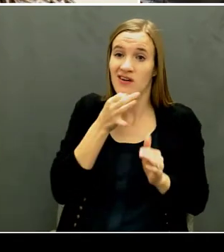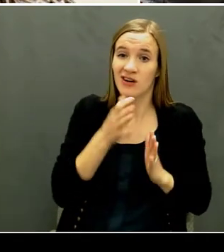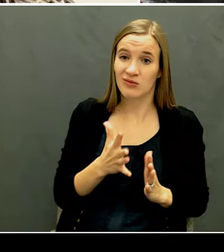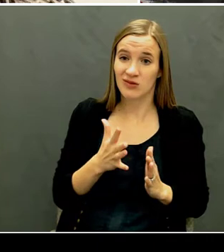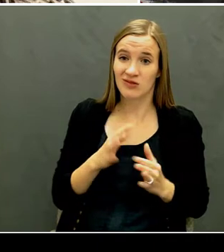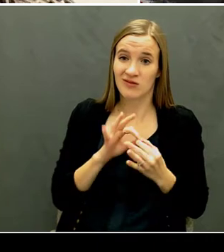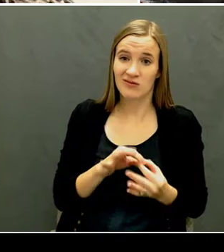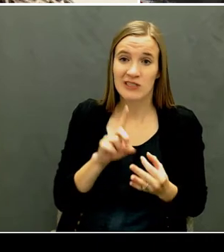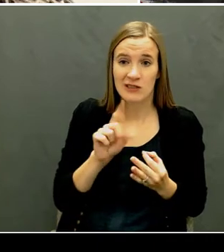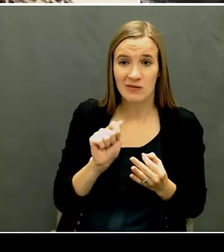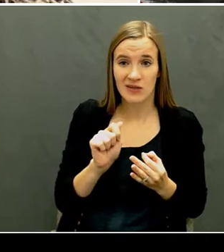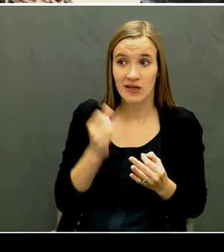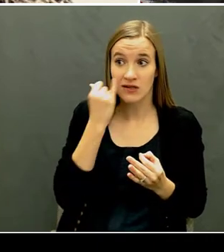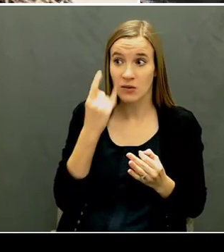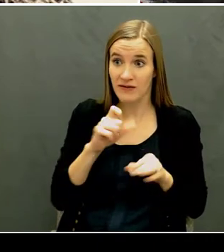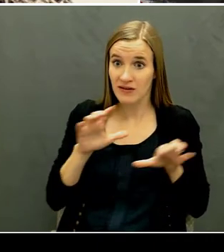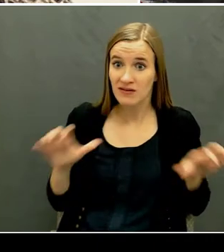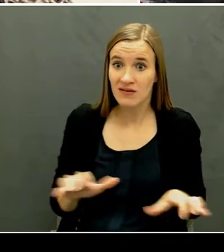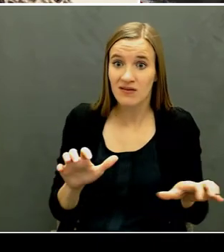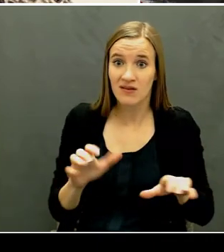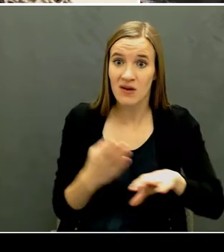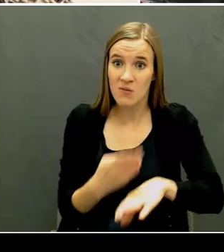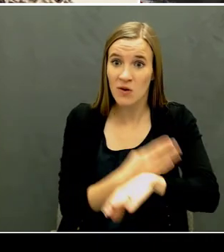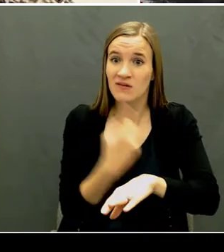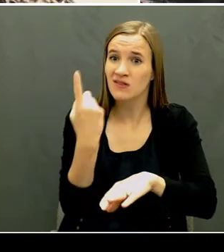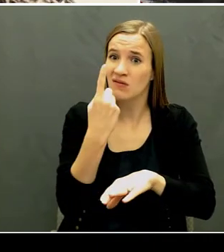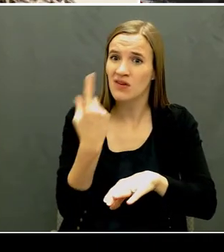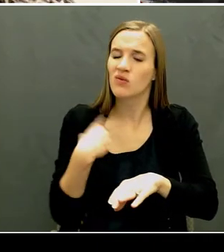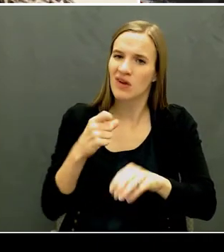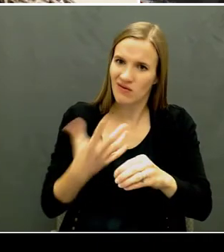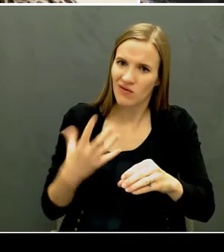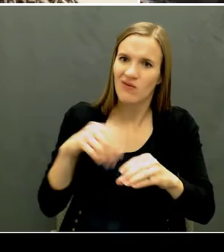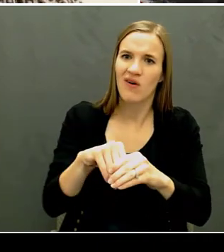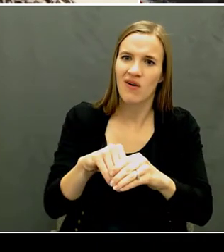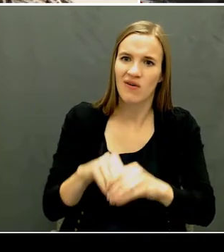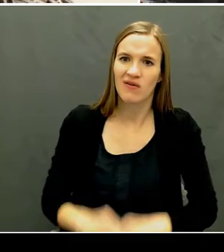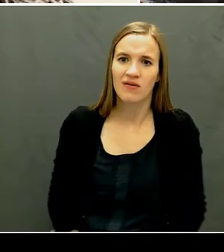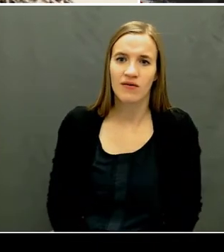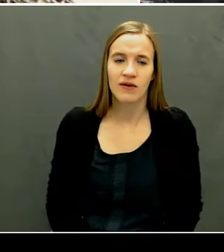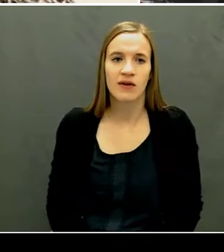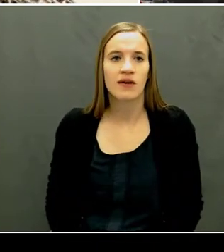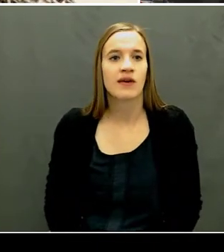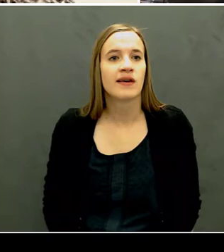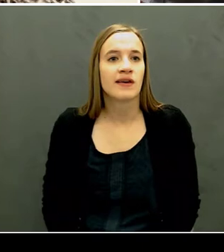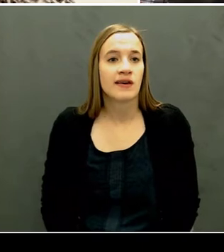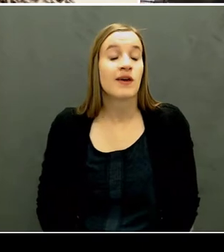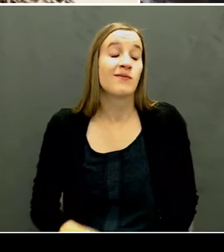Mark Leeper: And a lot of folks are glad you did. So, fast forward, Americans with Disability Act